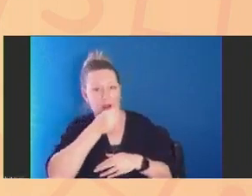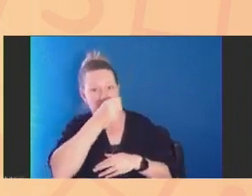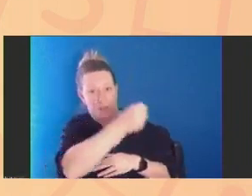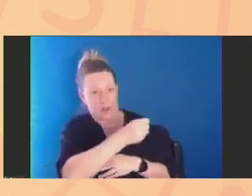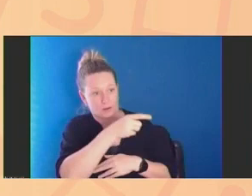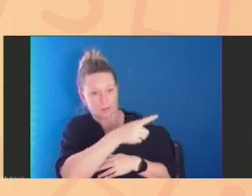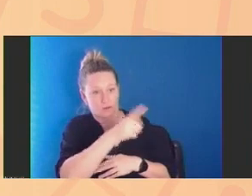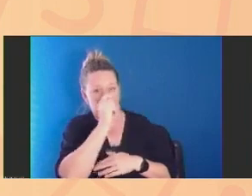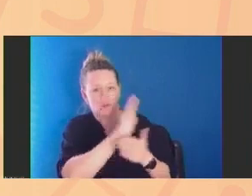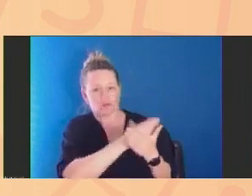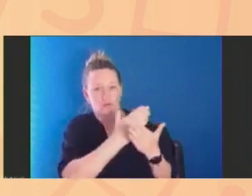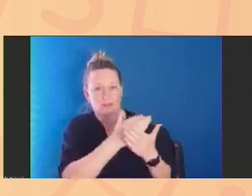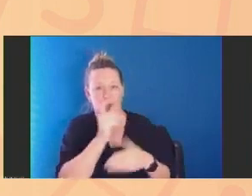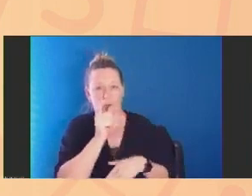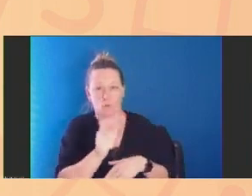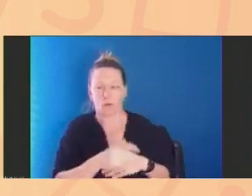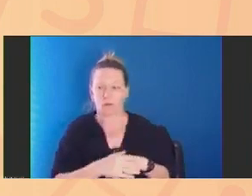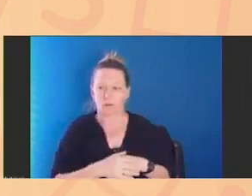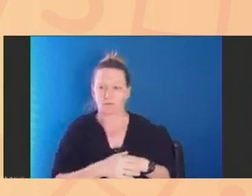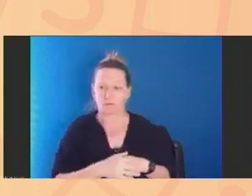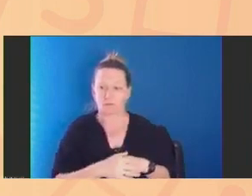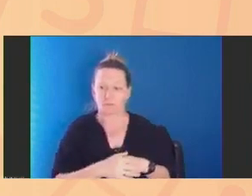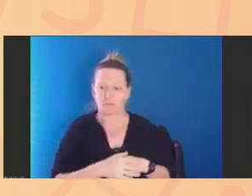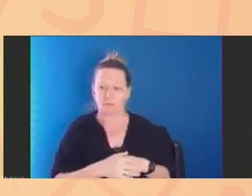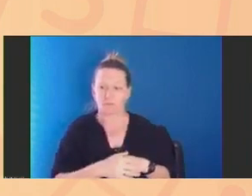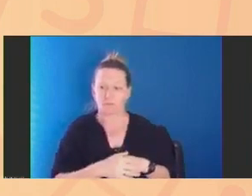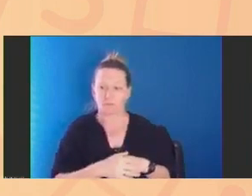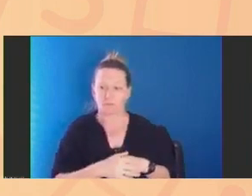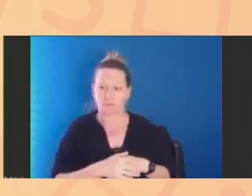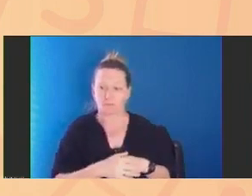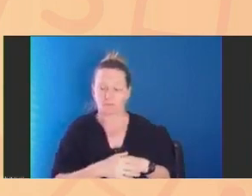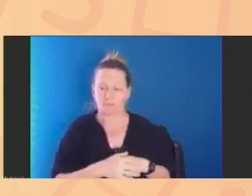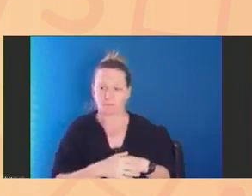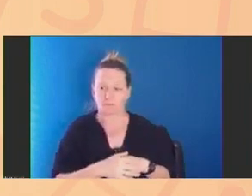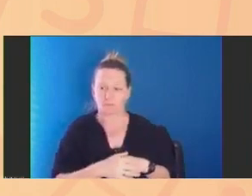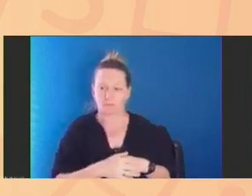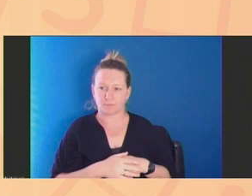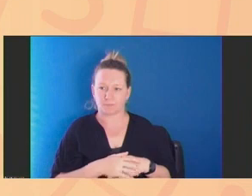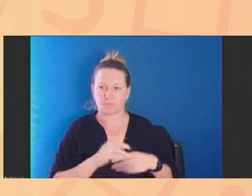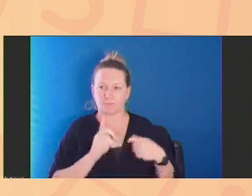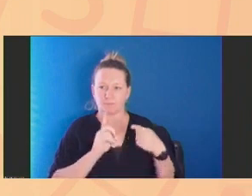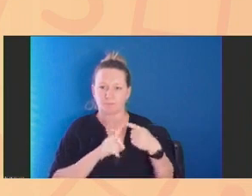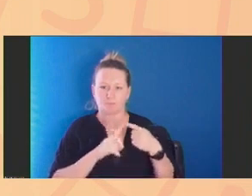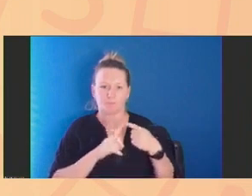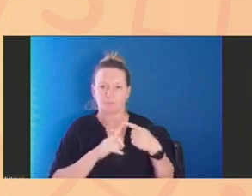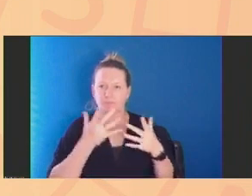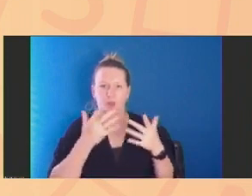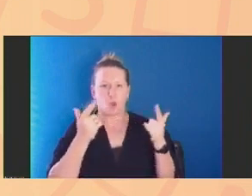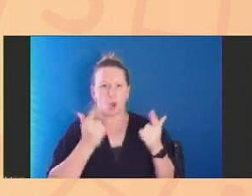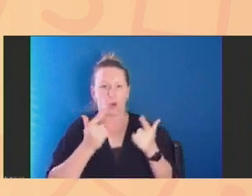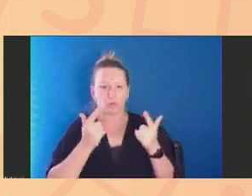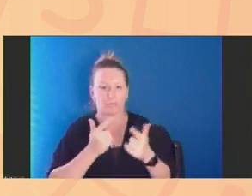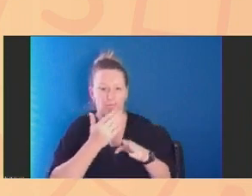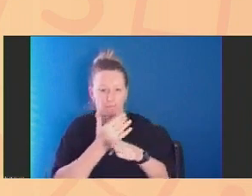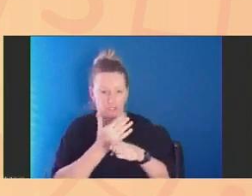Gabby (SPEAKS FOREIGN LANGUAGE) It's a lot of fish and Gabby